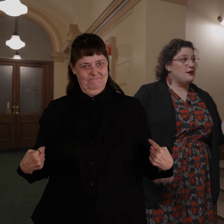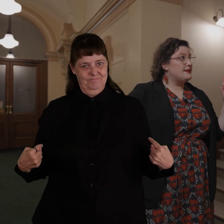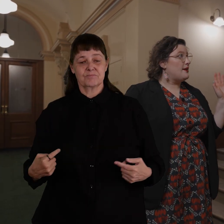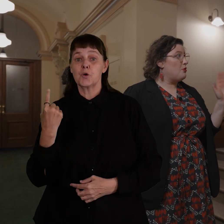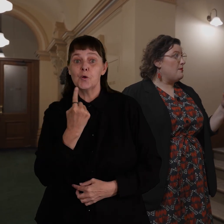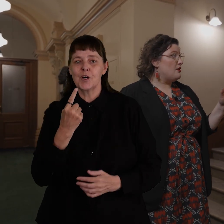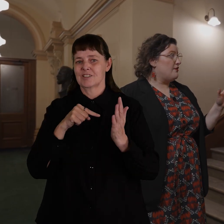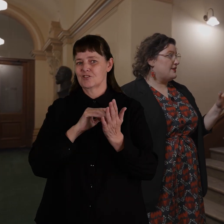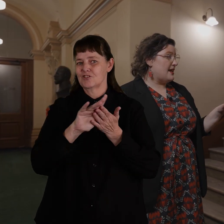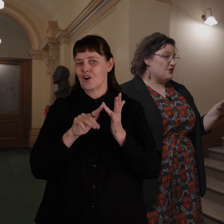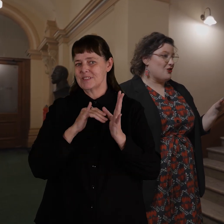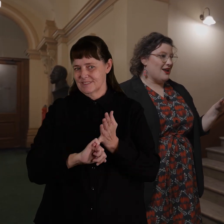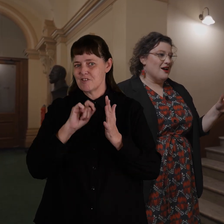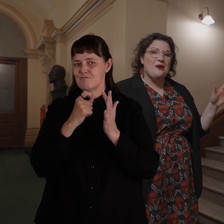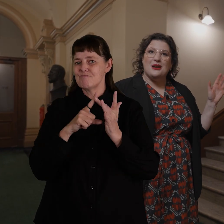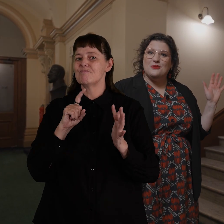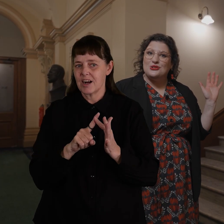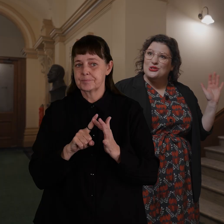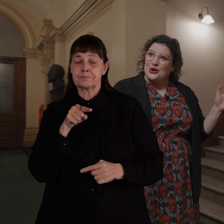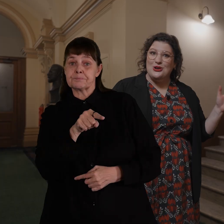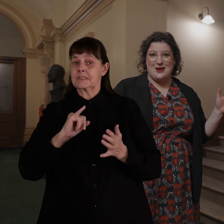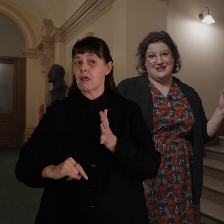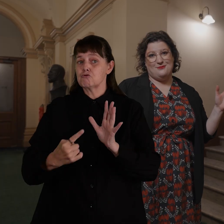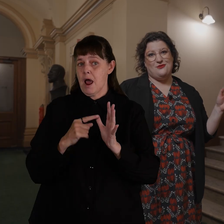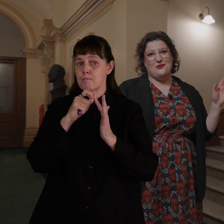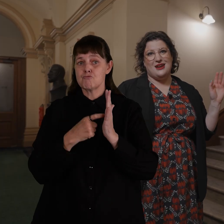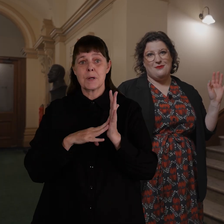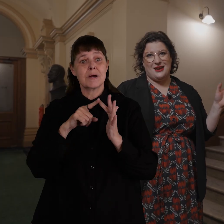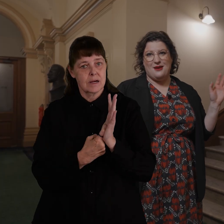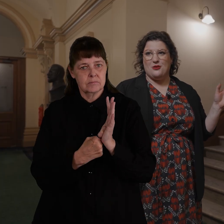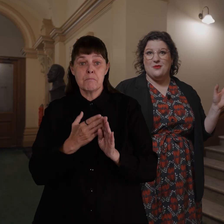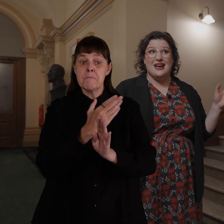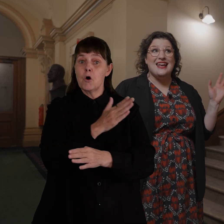was Premier of South Australia, but he was a strong mason before he became Premier